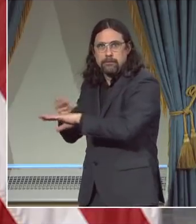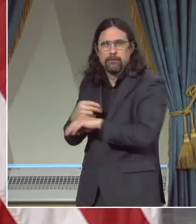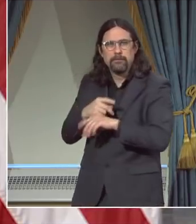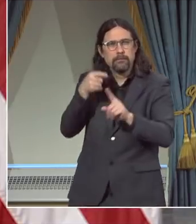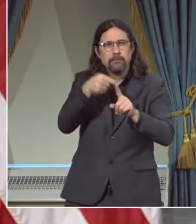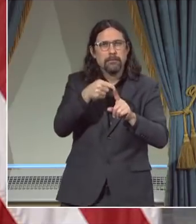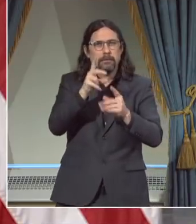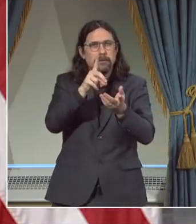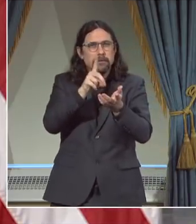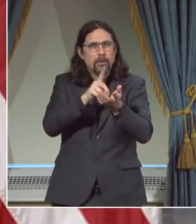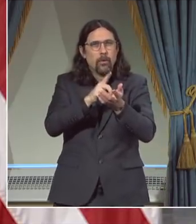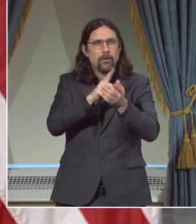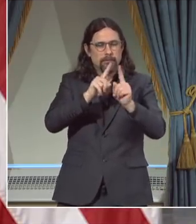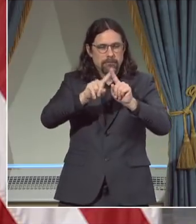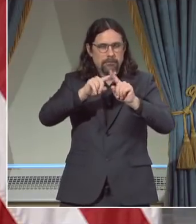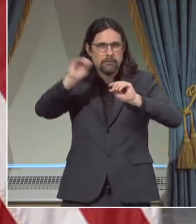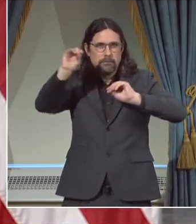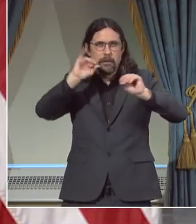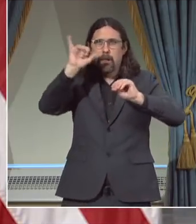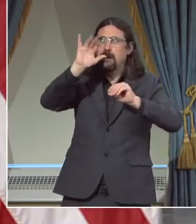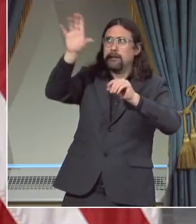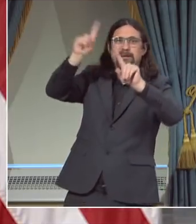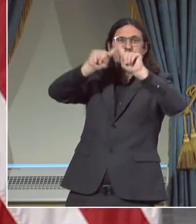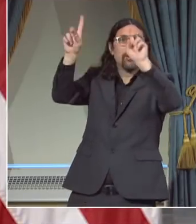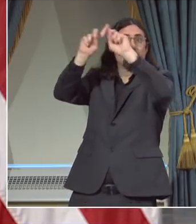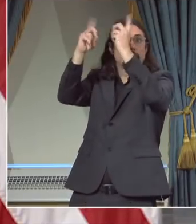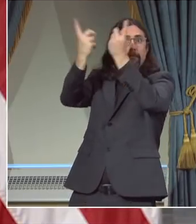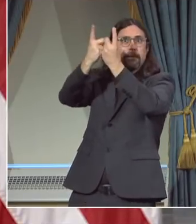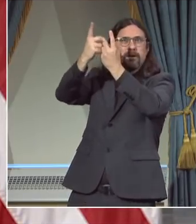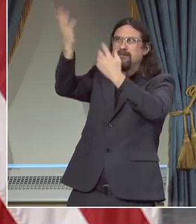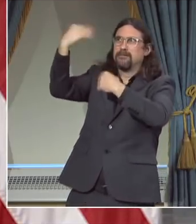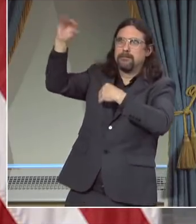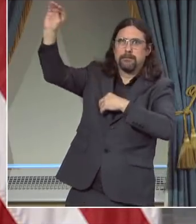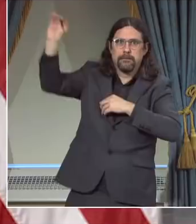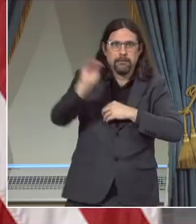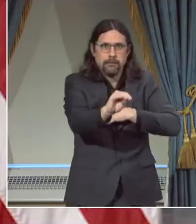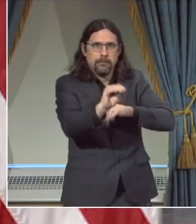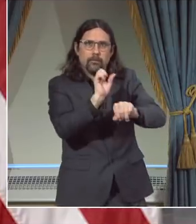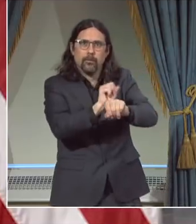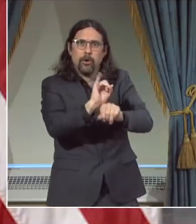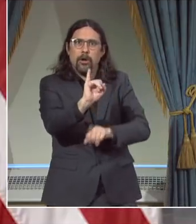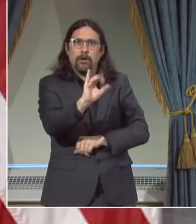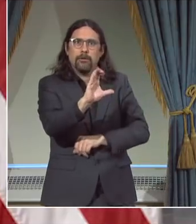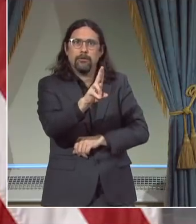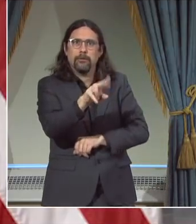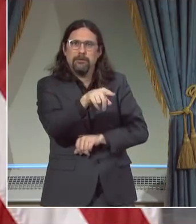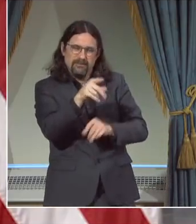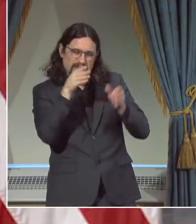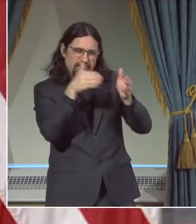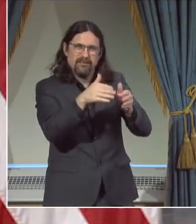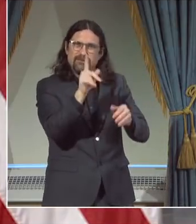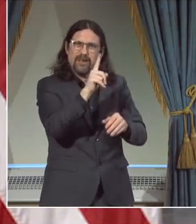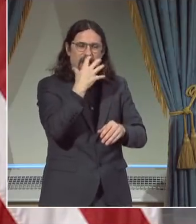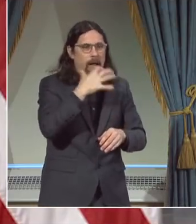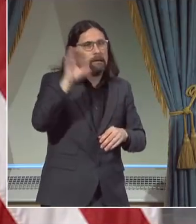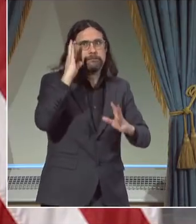GETTING MORE PERSONNEL CONSTANTLY TO HELP ELMHURST AND EVERY OTHER HOSPITAL. THIS IS GOING TO